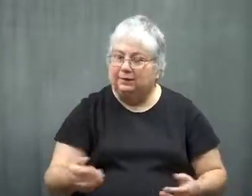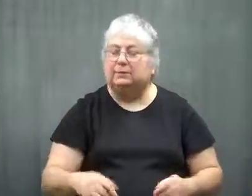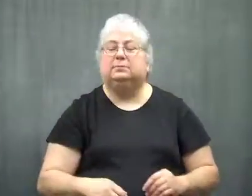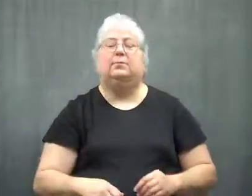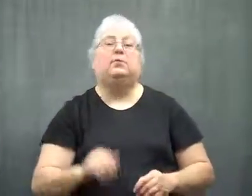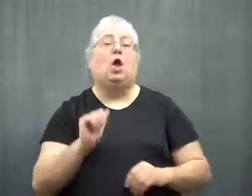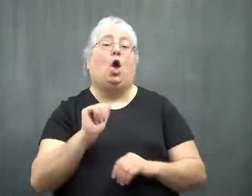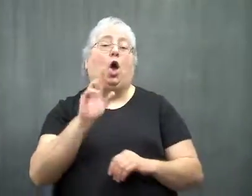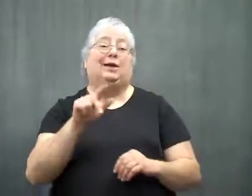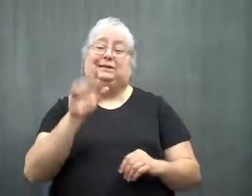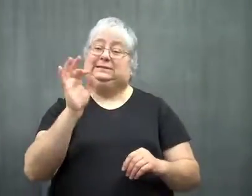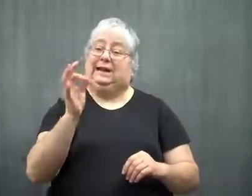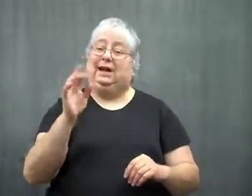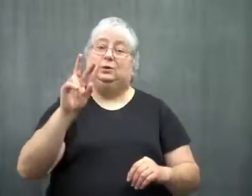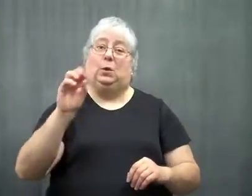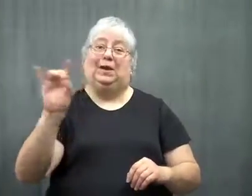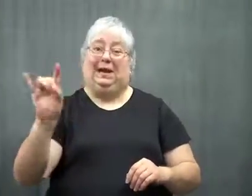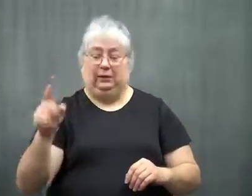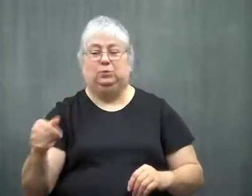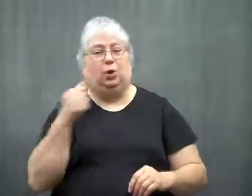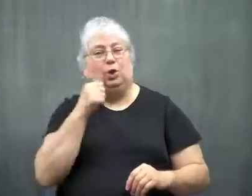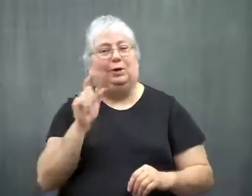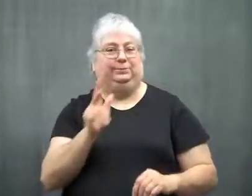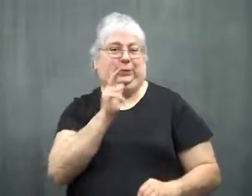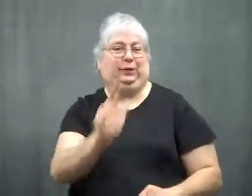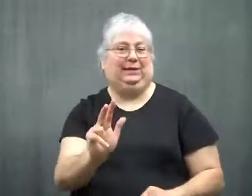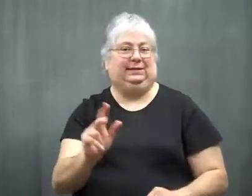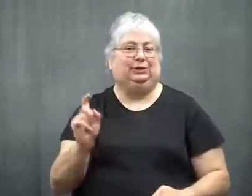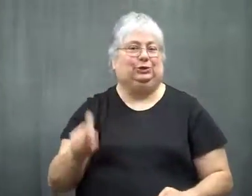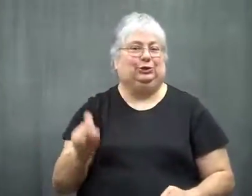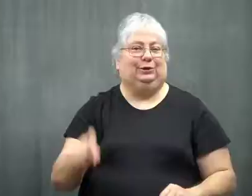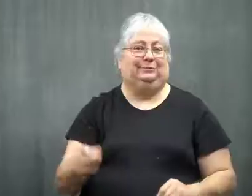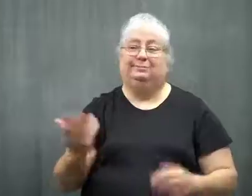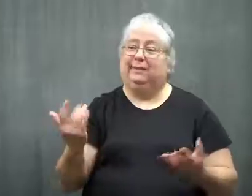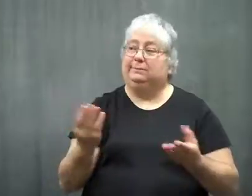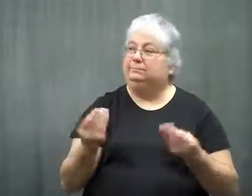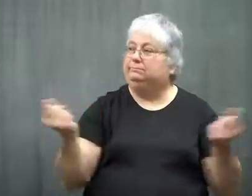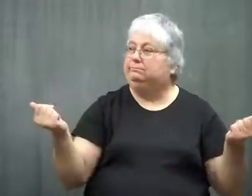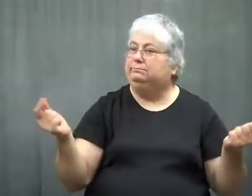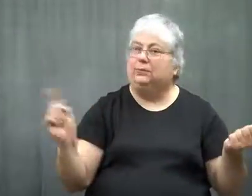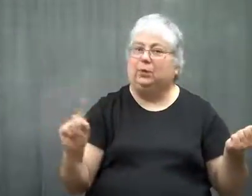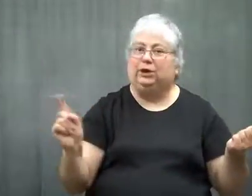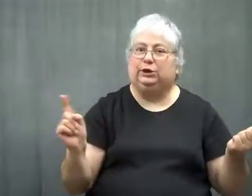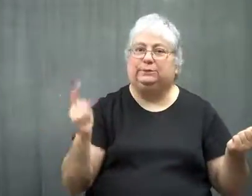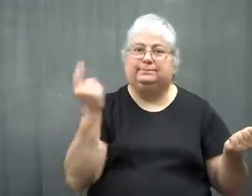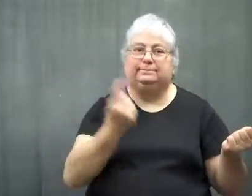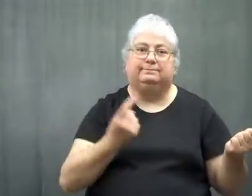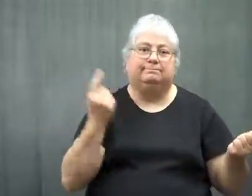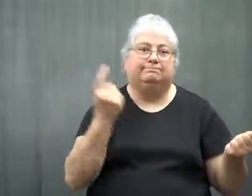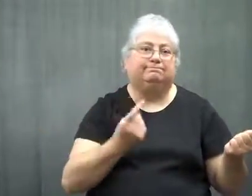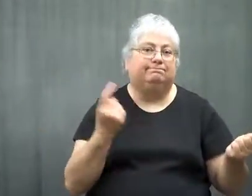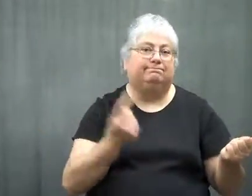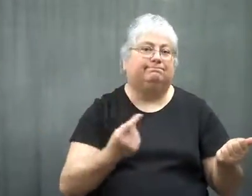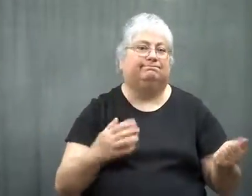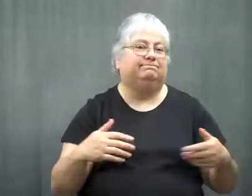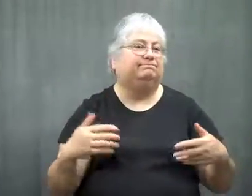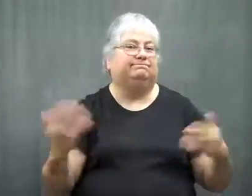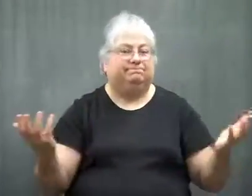Caylee was to have turned three on August 9, 2008, but she continued to be missing.